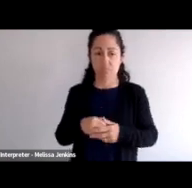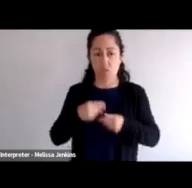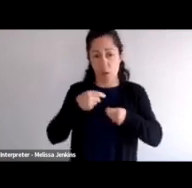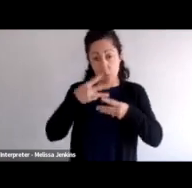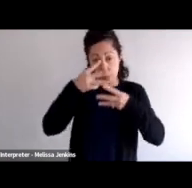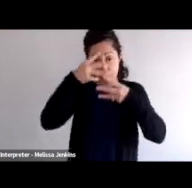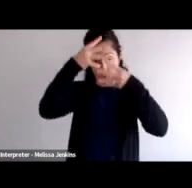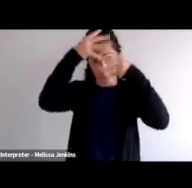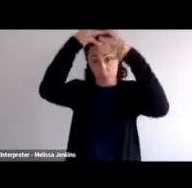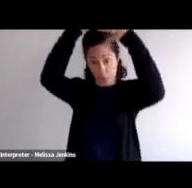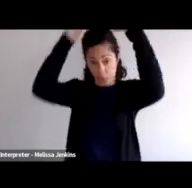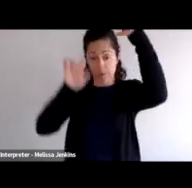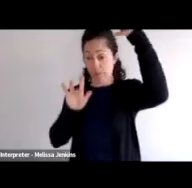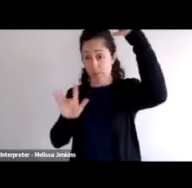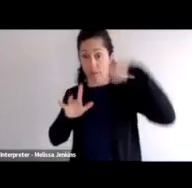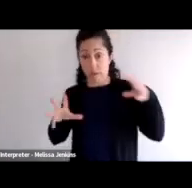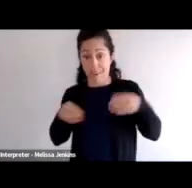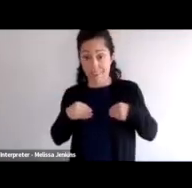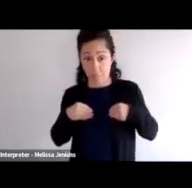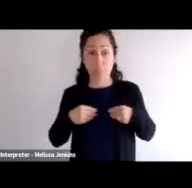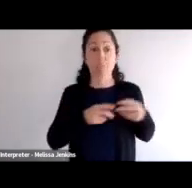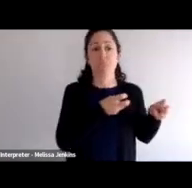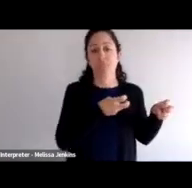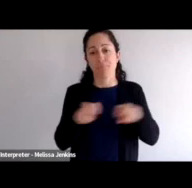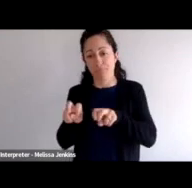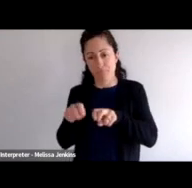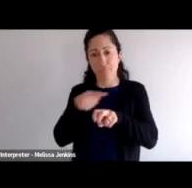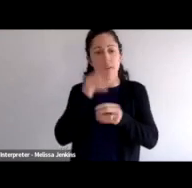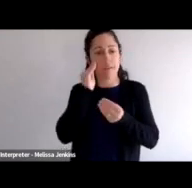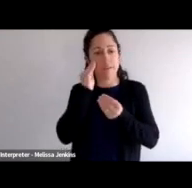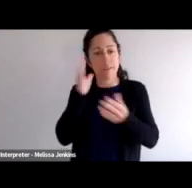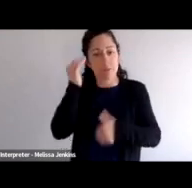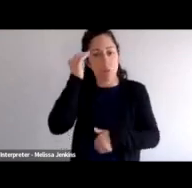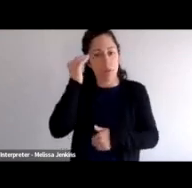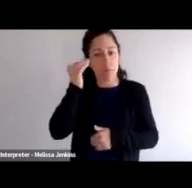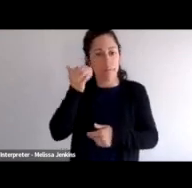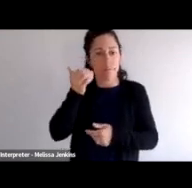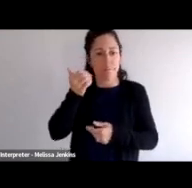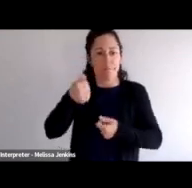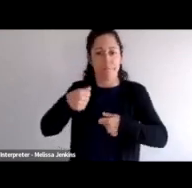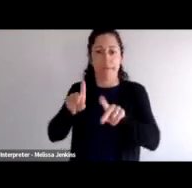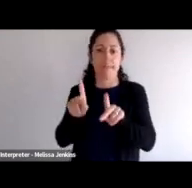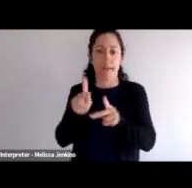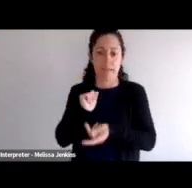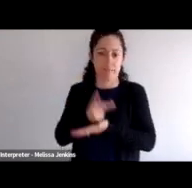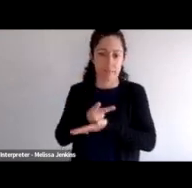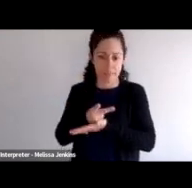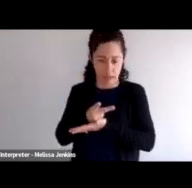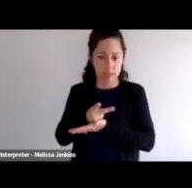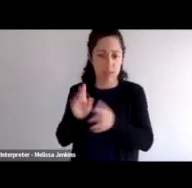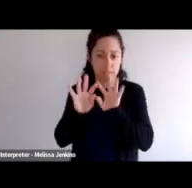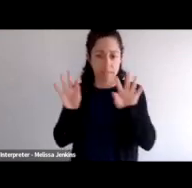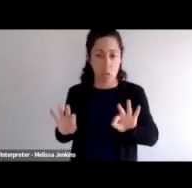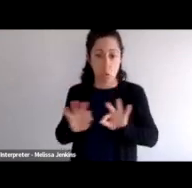you will be then taken to the informed consent form. We tried to keep this clear and transparent